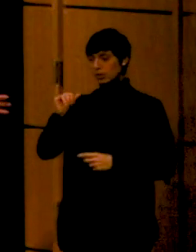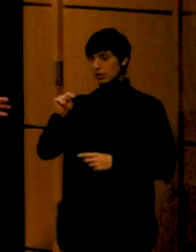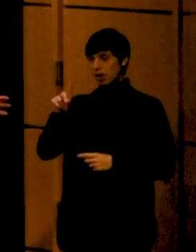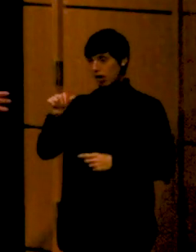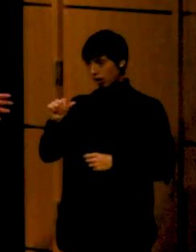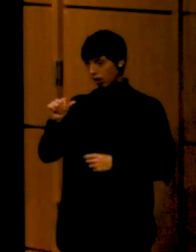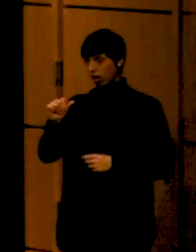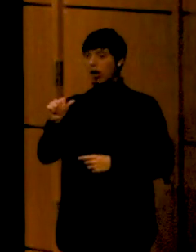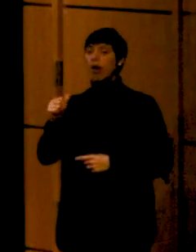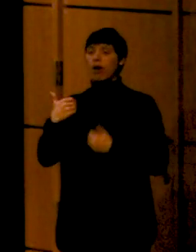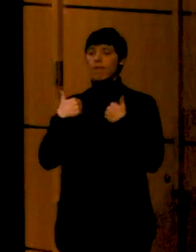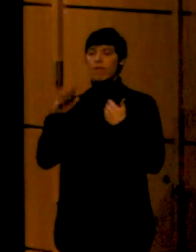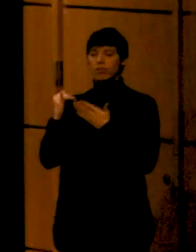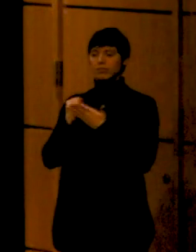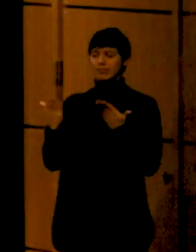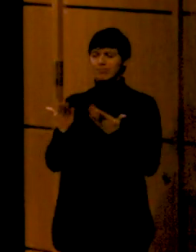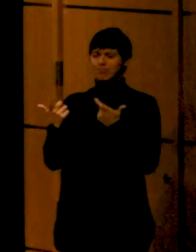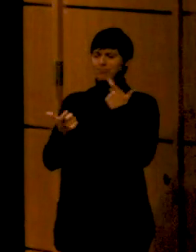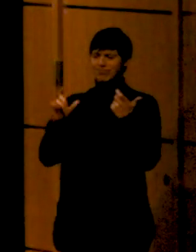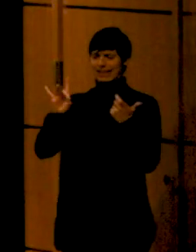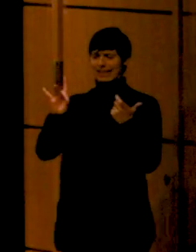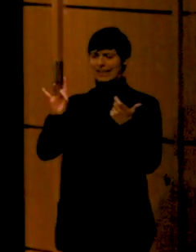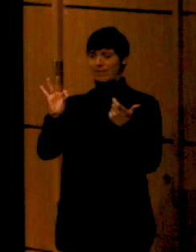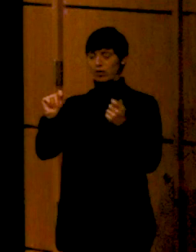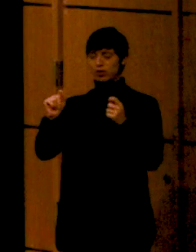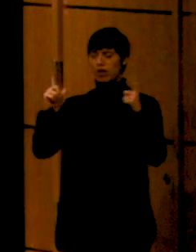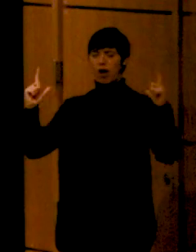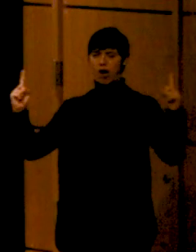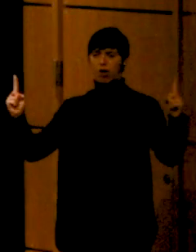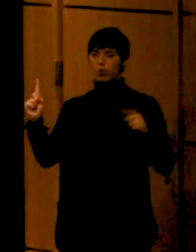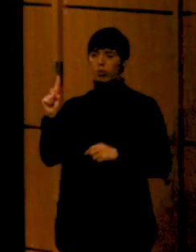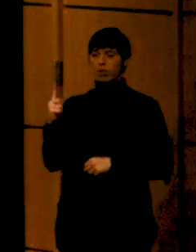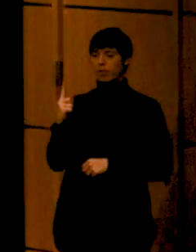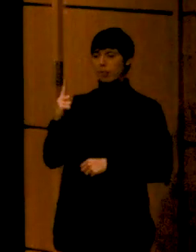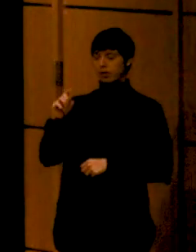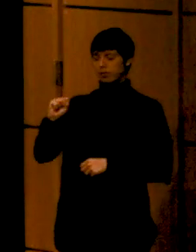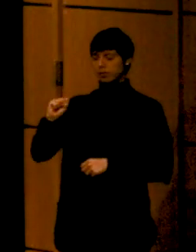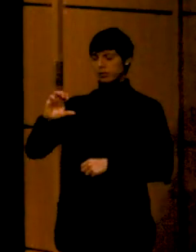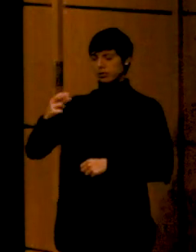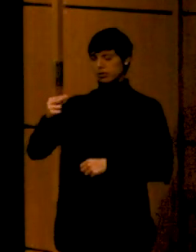8 foot and a bit painting up in the Schnitzer Court.